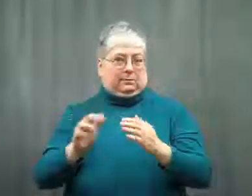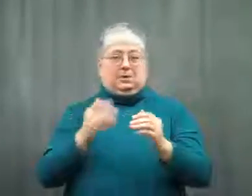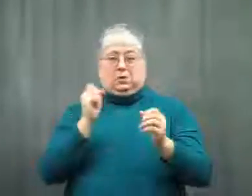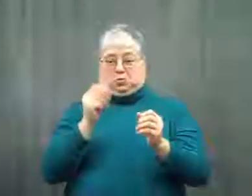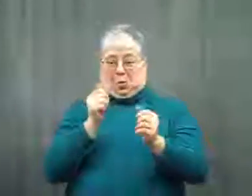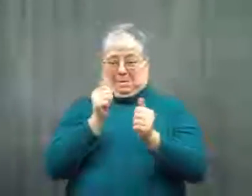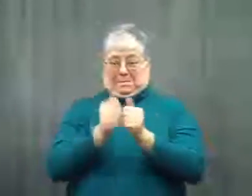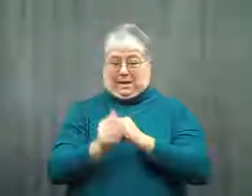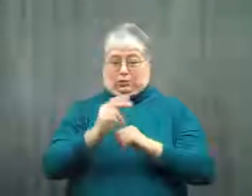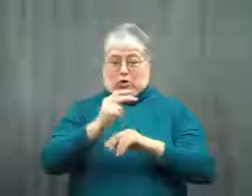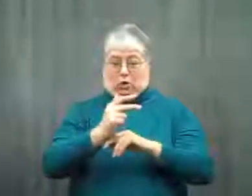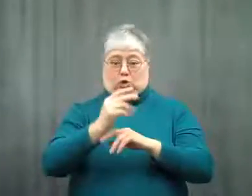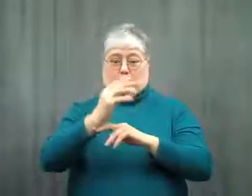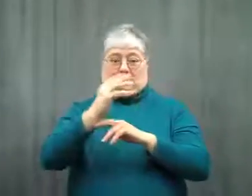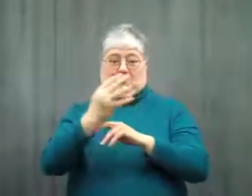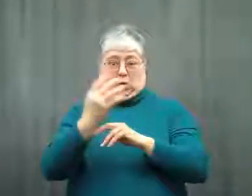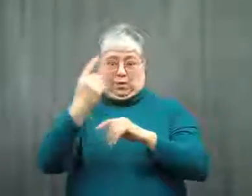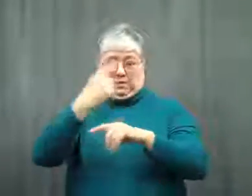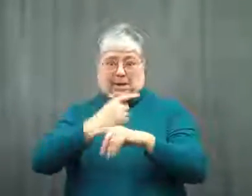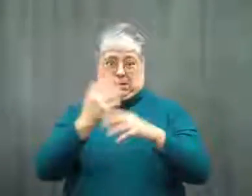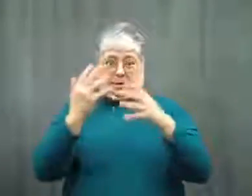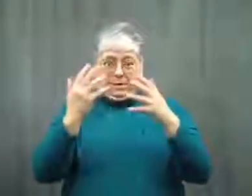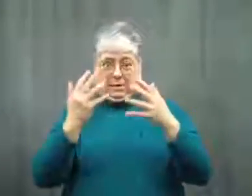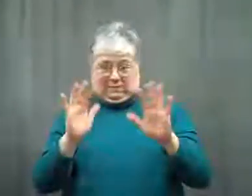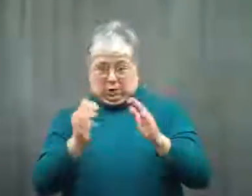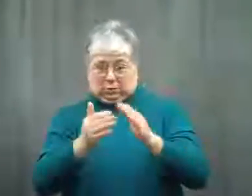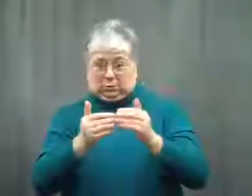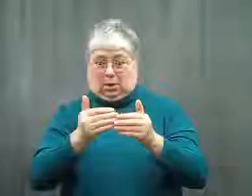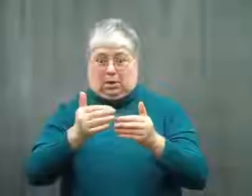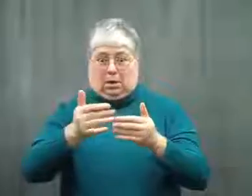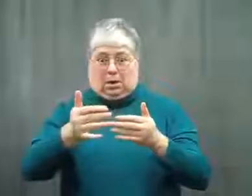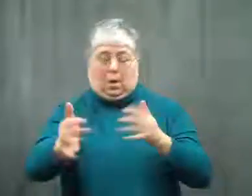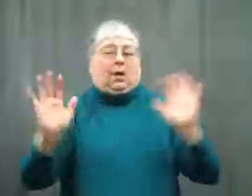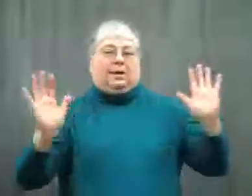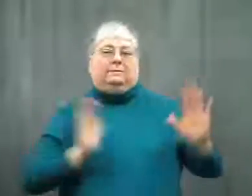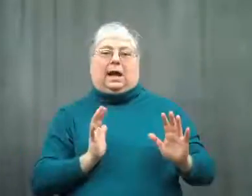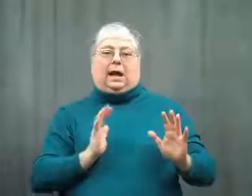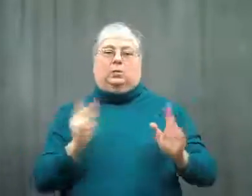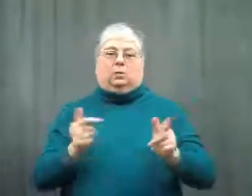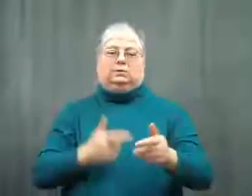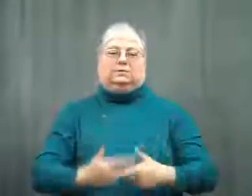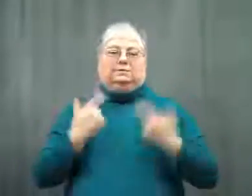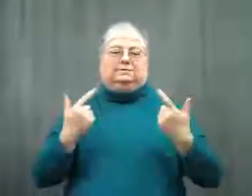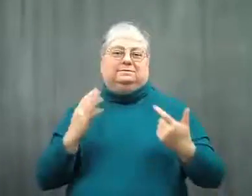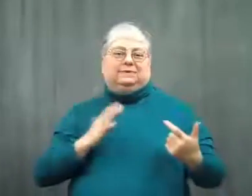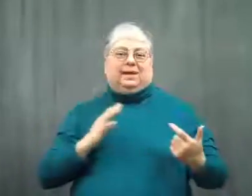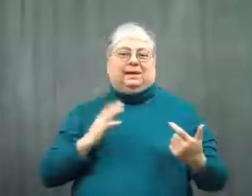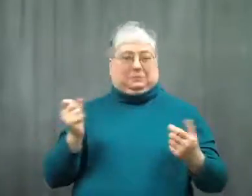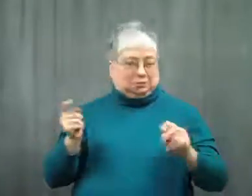So once the 3rd and 4th day pass, chances are much better afterwards.